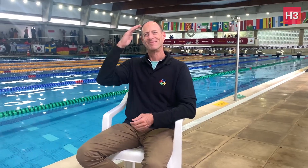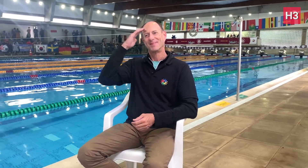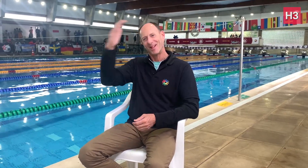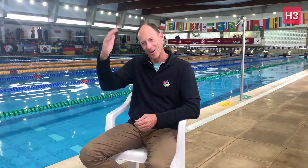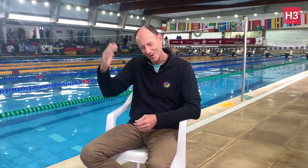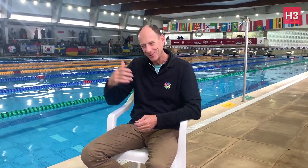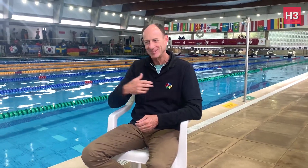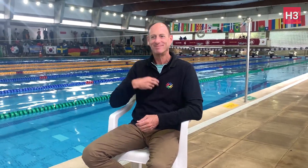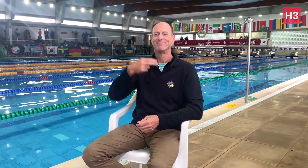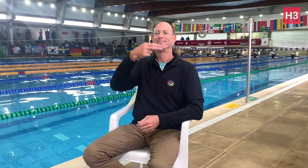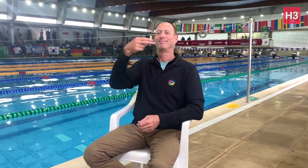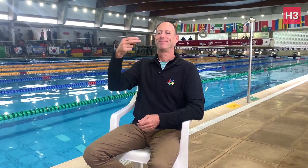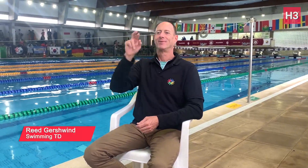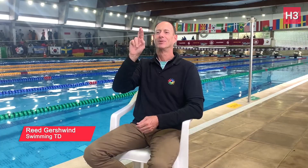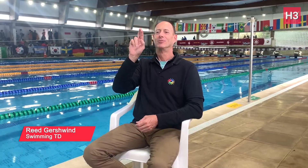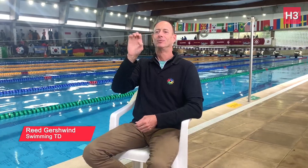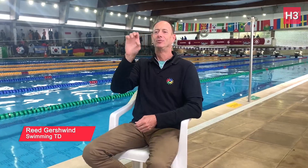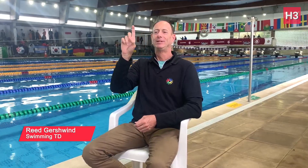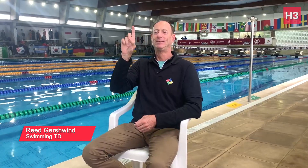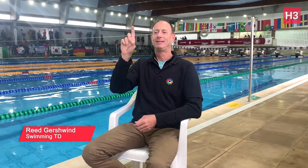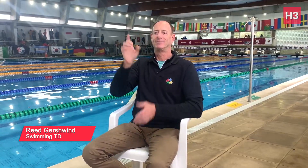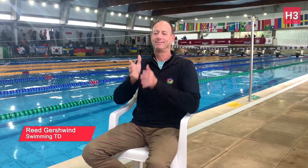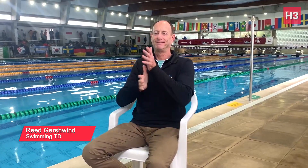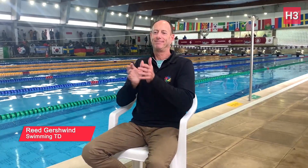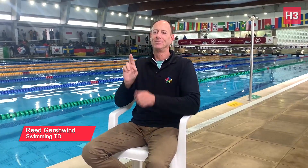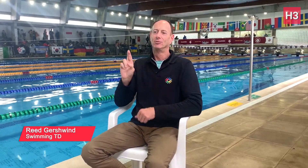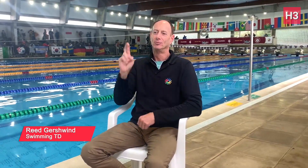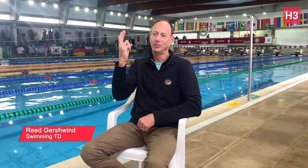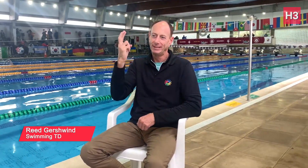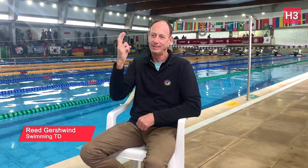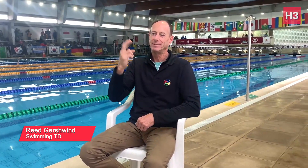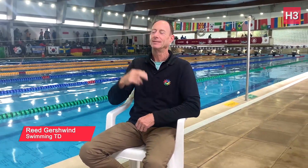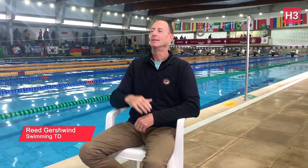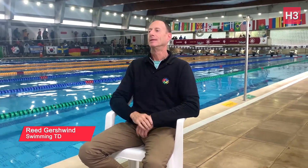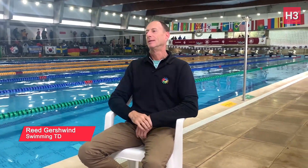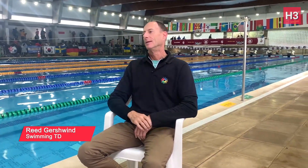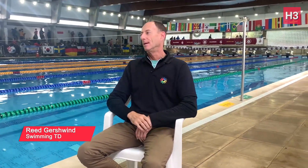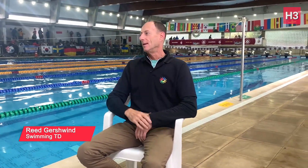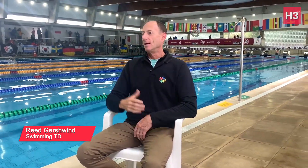Hello, my name is Reed and my sign name is: